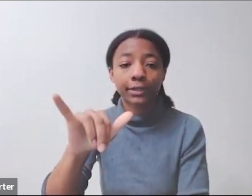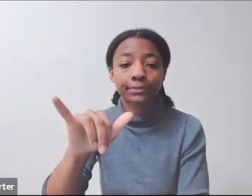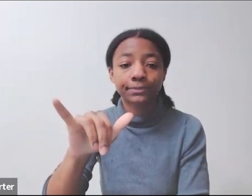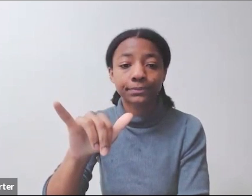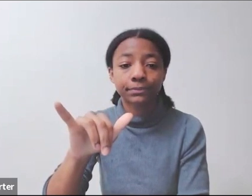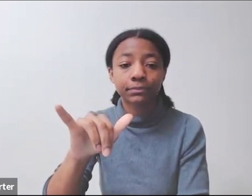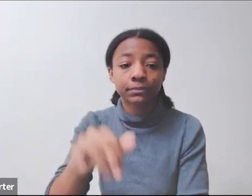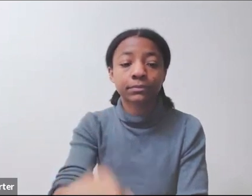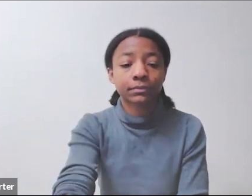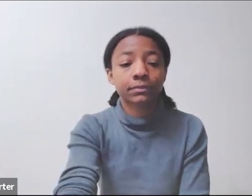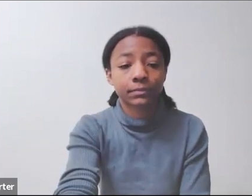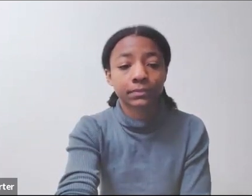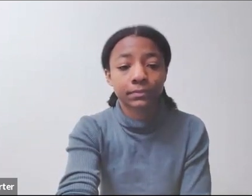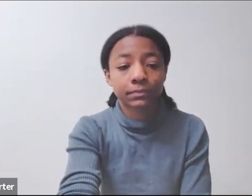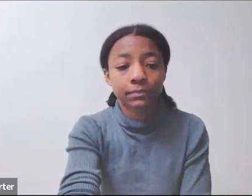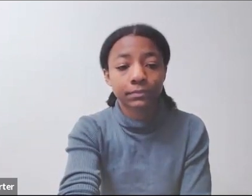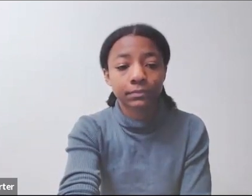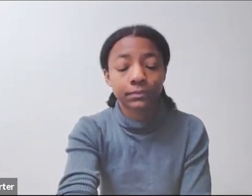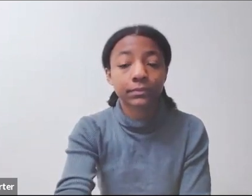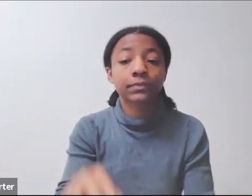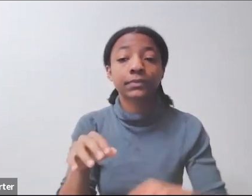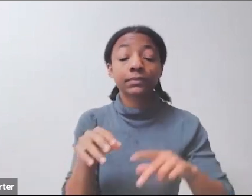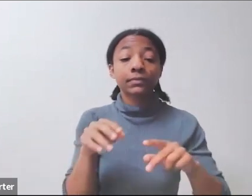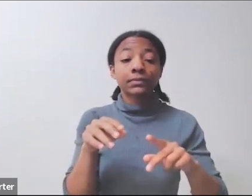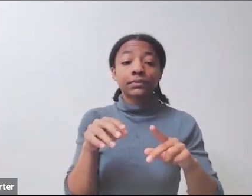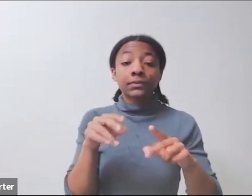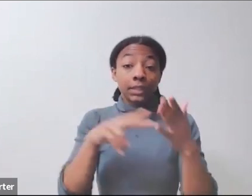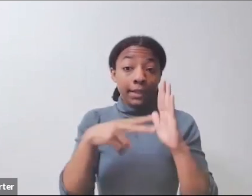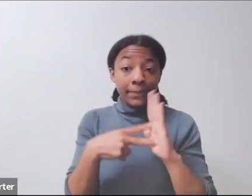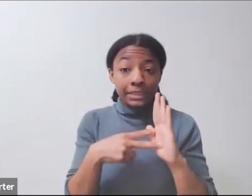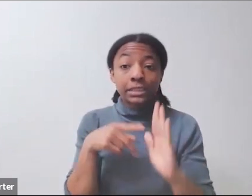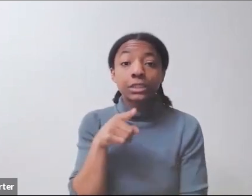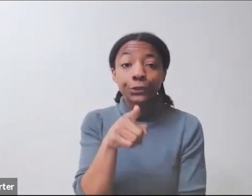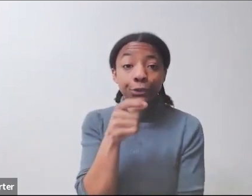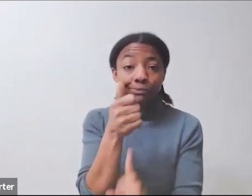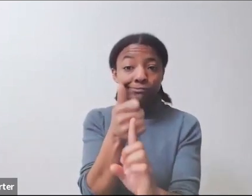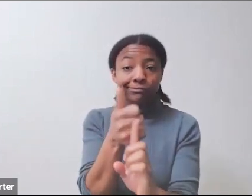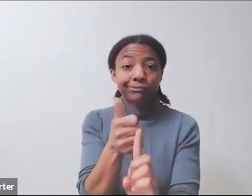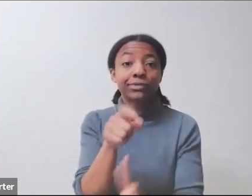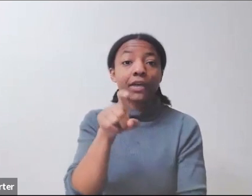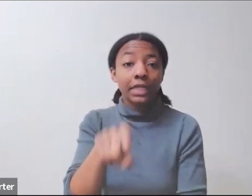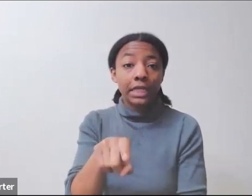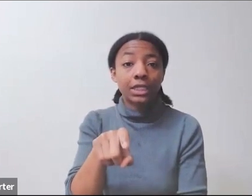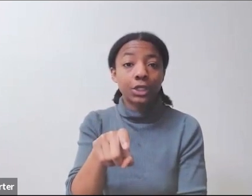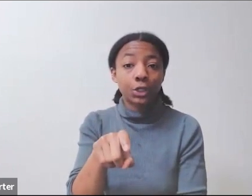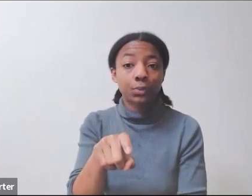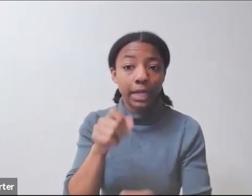within that roster. You really do need to be aggressive and go through USAJOBS in the way that everybody else would.